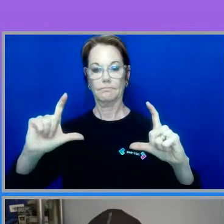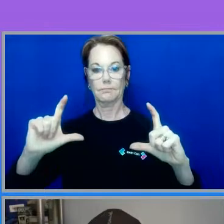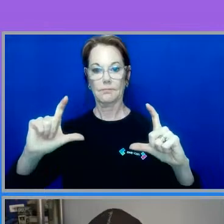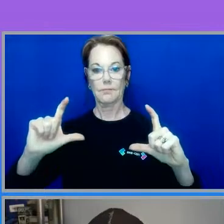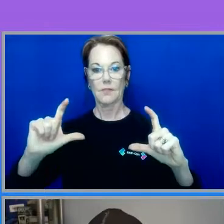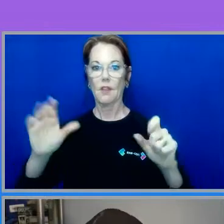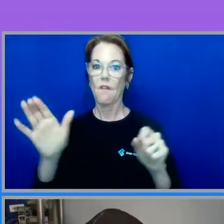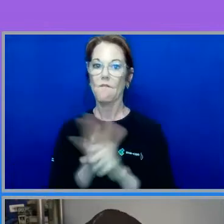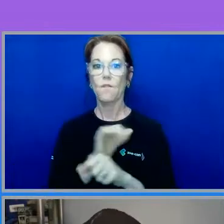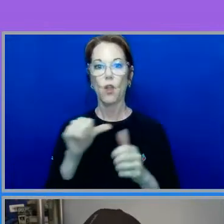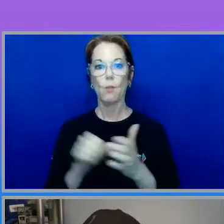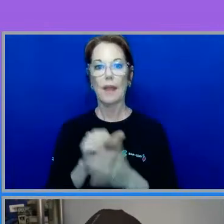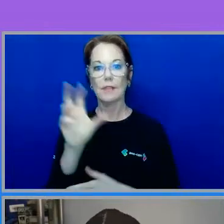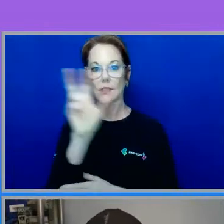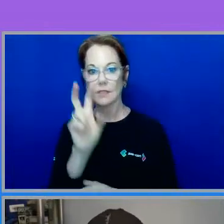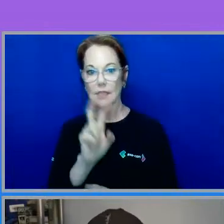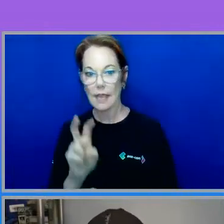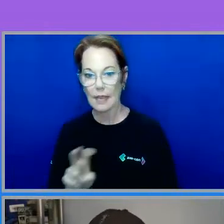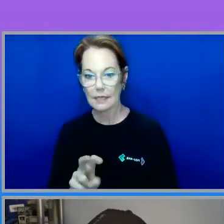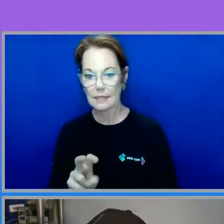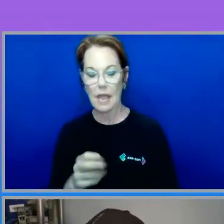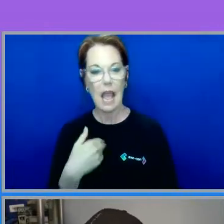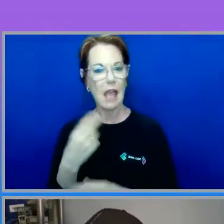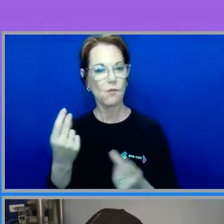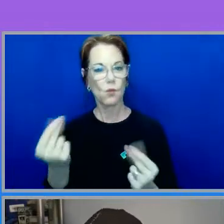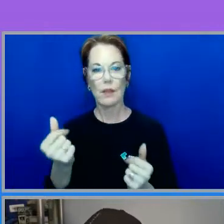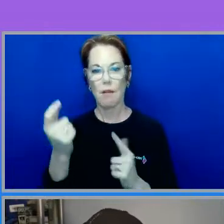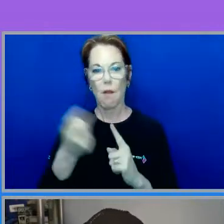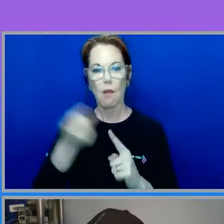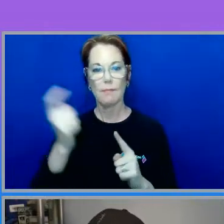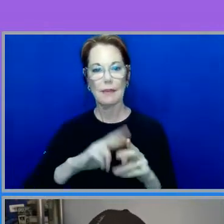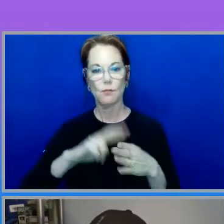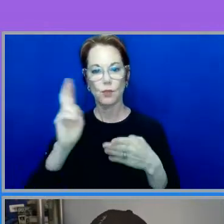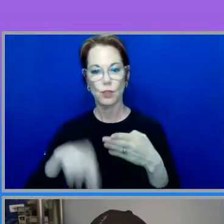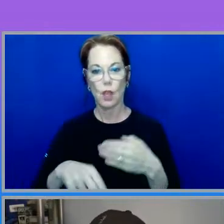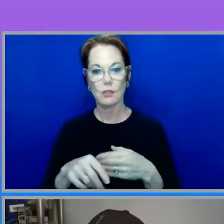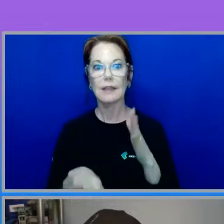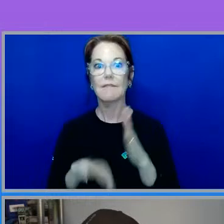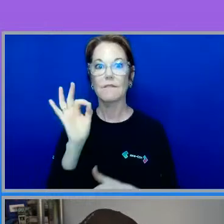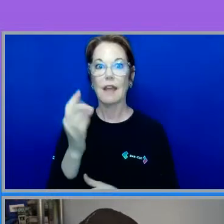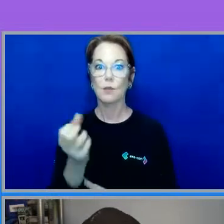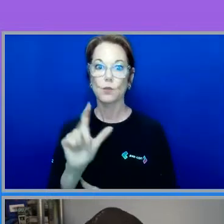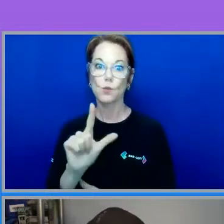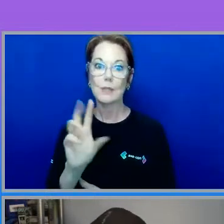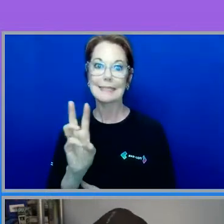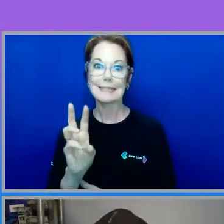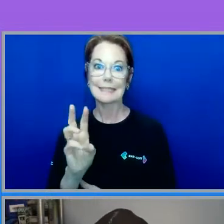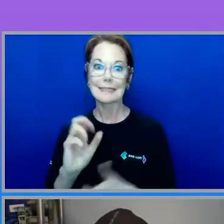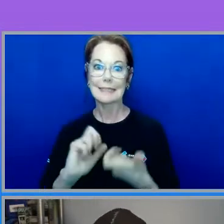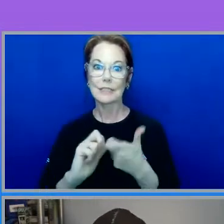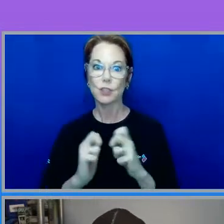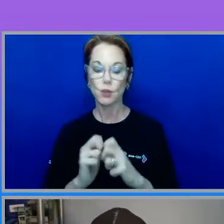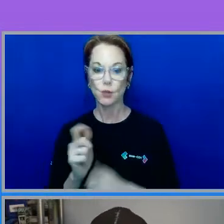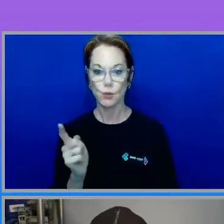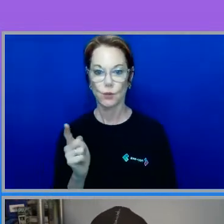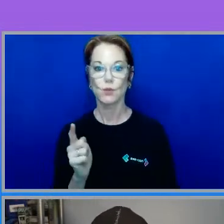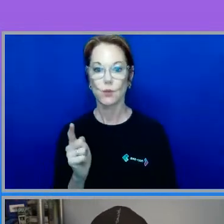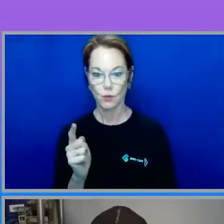and I will get very quick automated results. You can see that the extension found 26